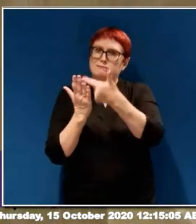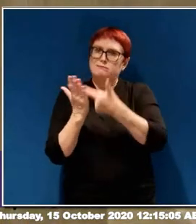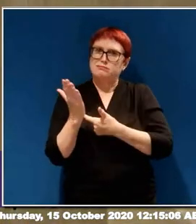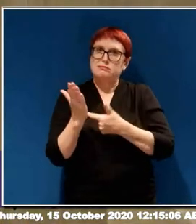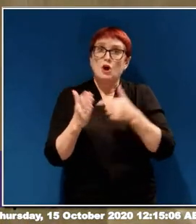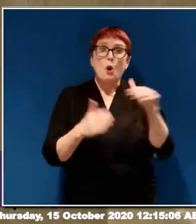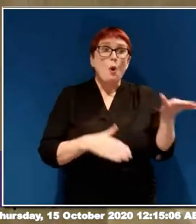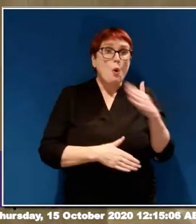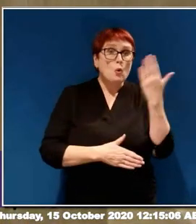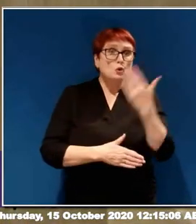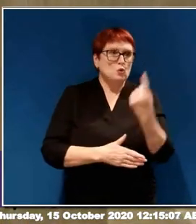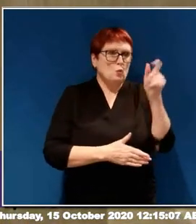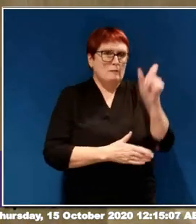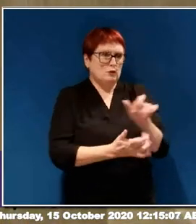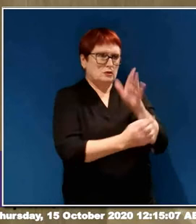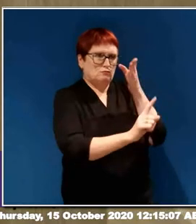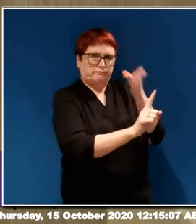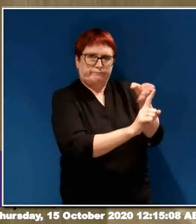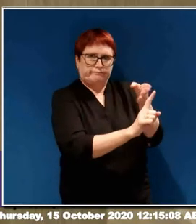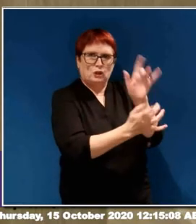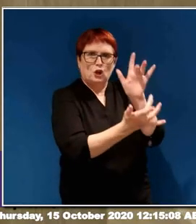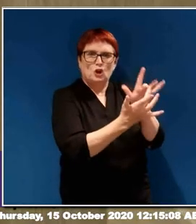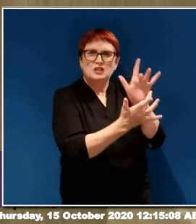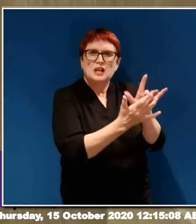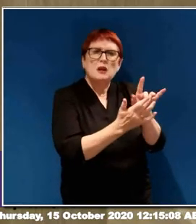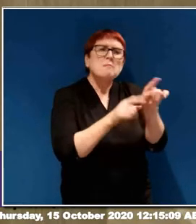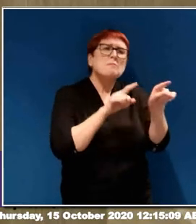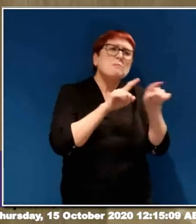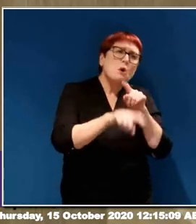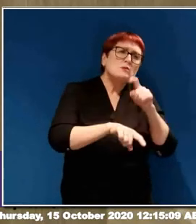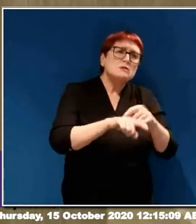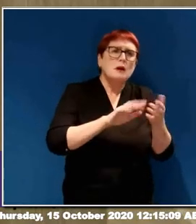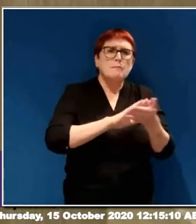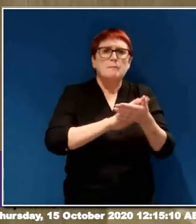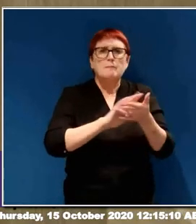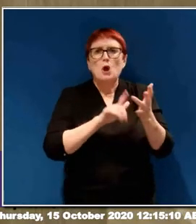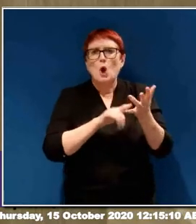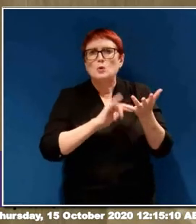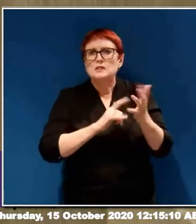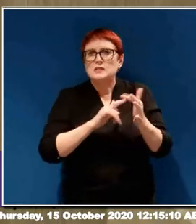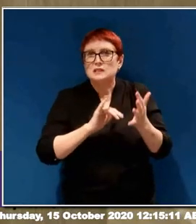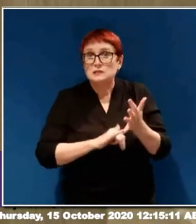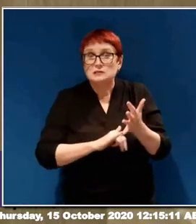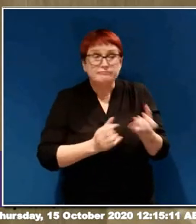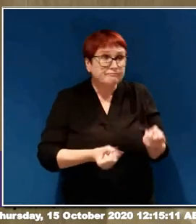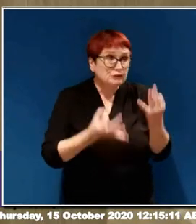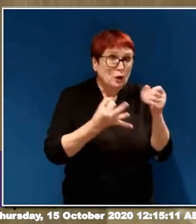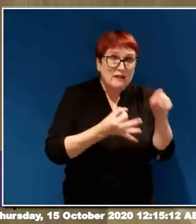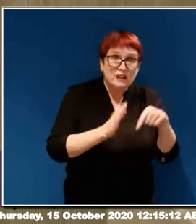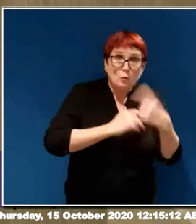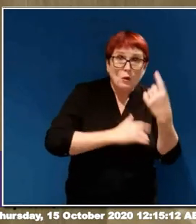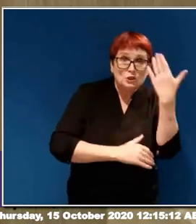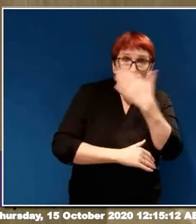Mostly it's the Head of Special Education but if there is no Head of Special Education, it may be a teacher, it may be the principal,